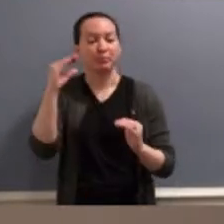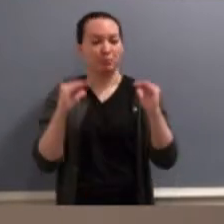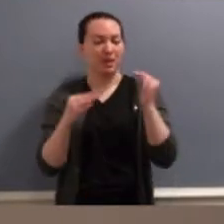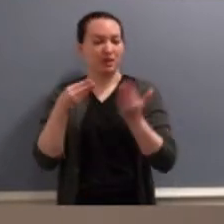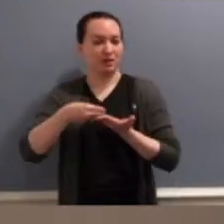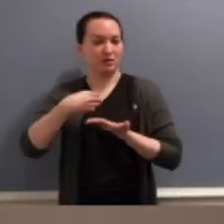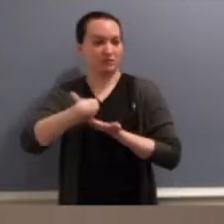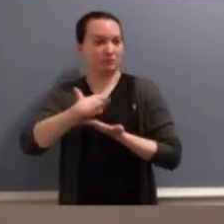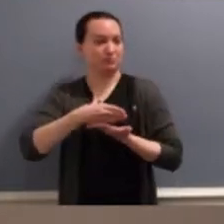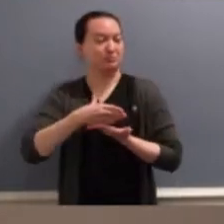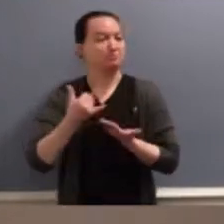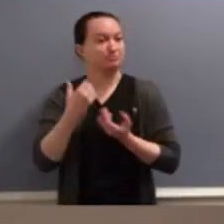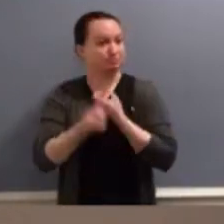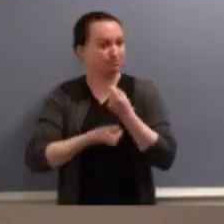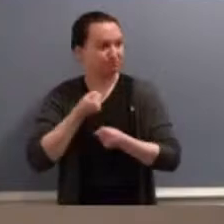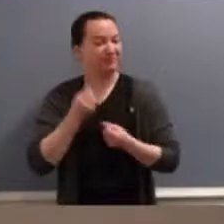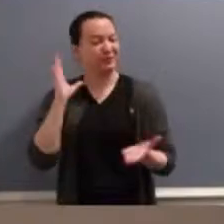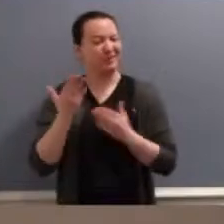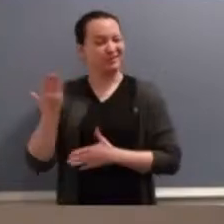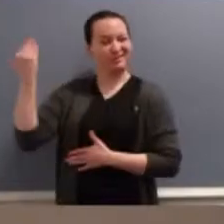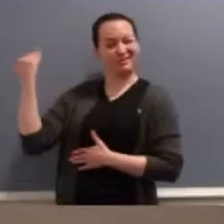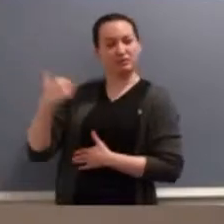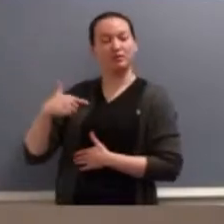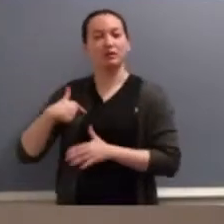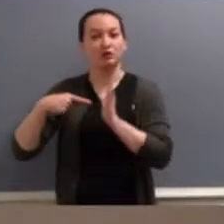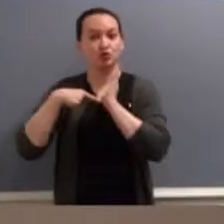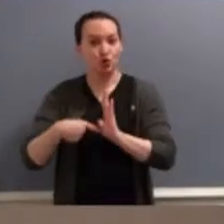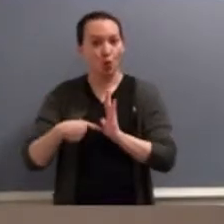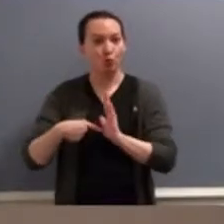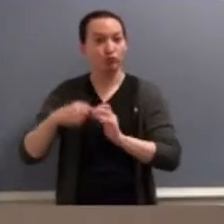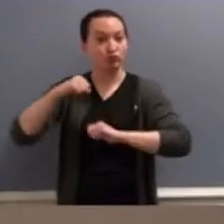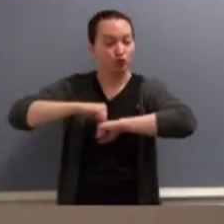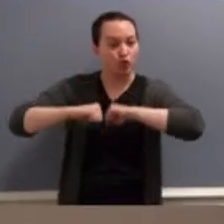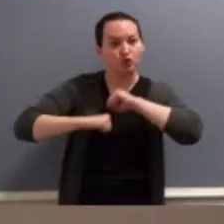this year than we have been in the past being able to show a structurally balanced budget and